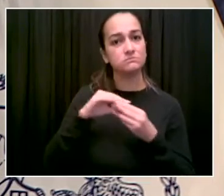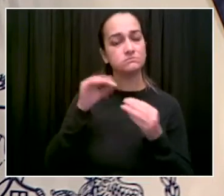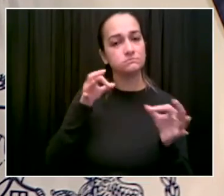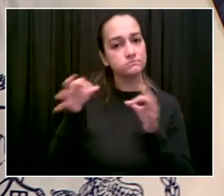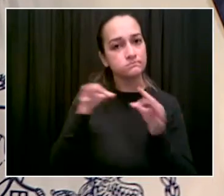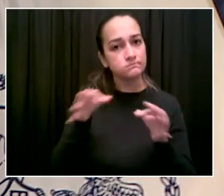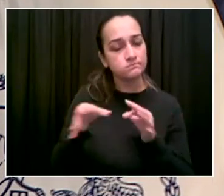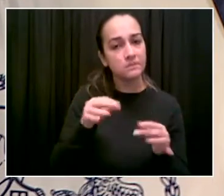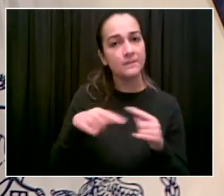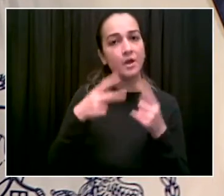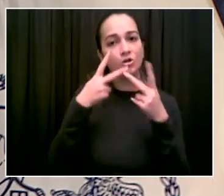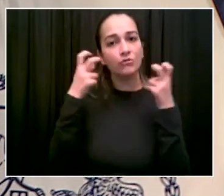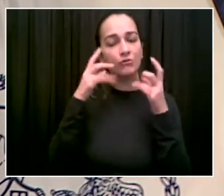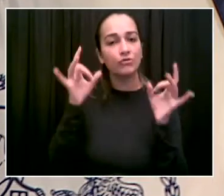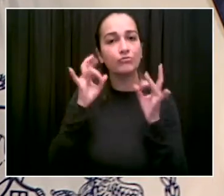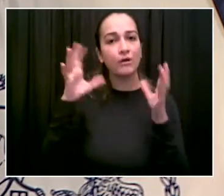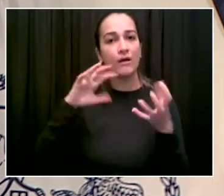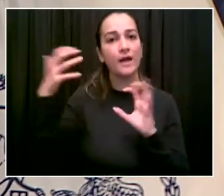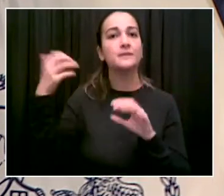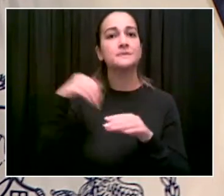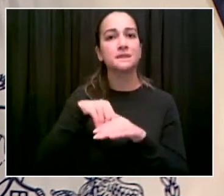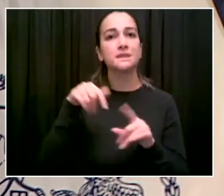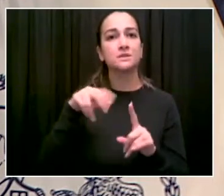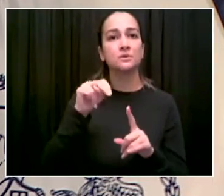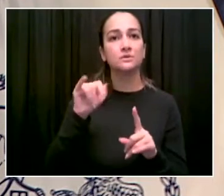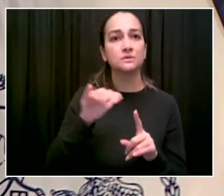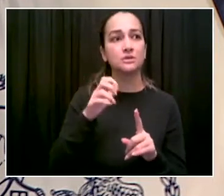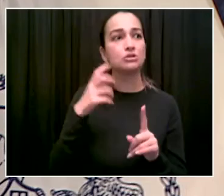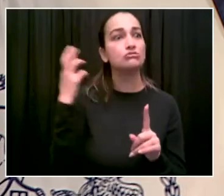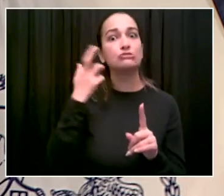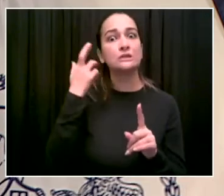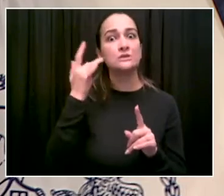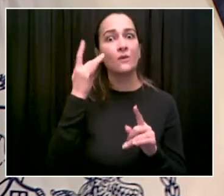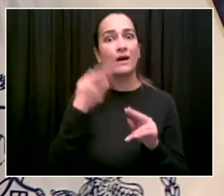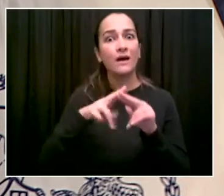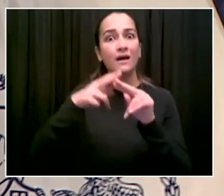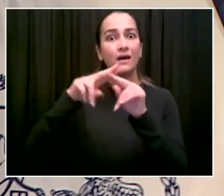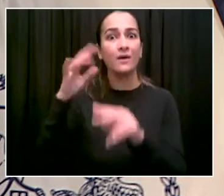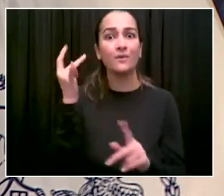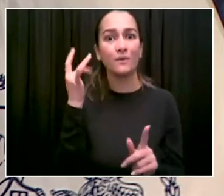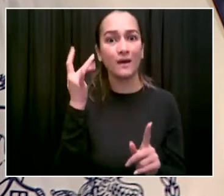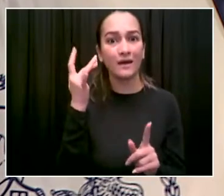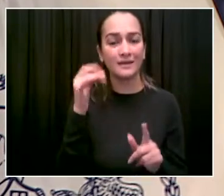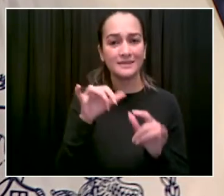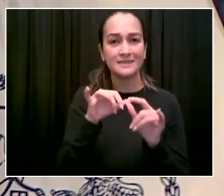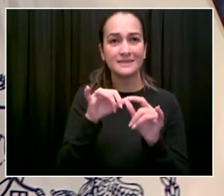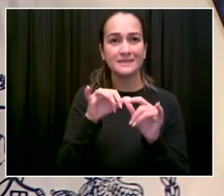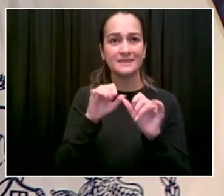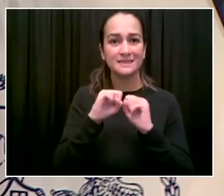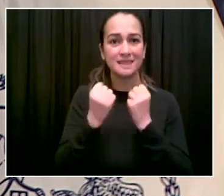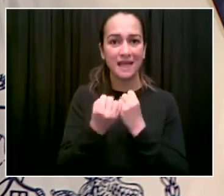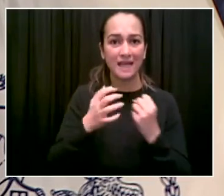POILCING TALKED ABOUT THE RESULTS ALOVL ER THECO UNTRY FROM COVID.